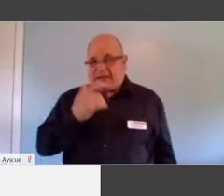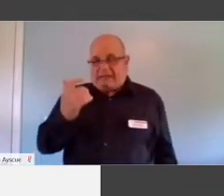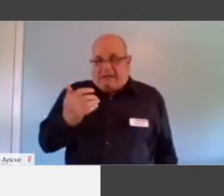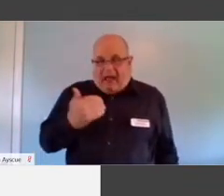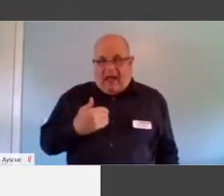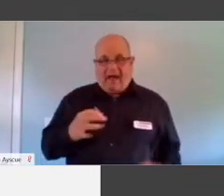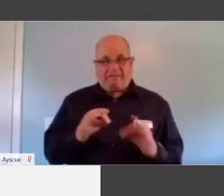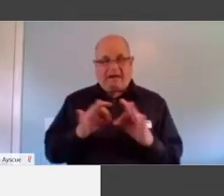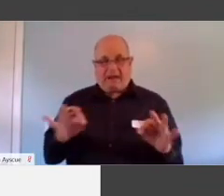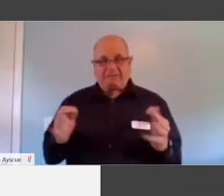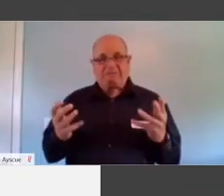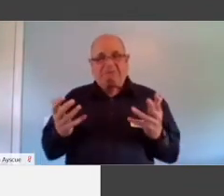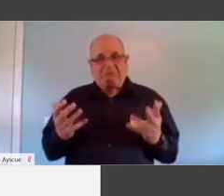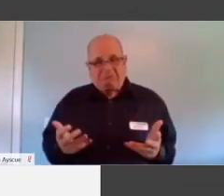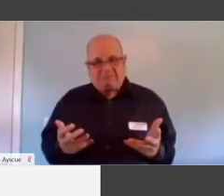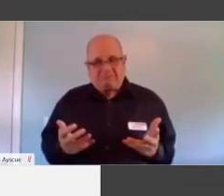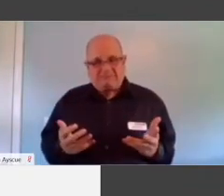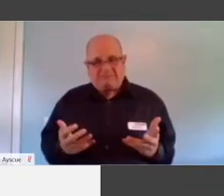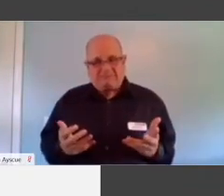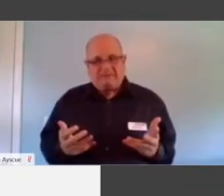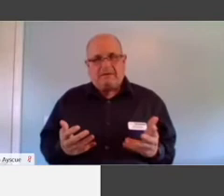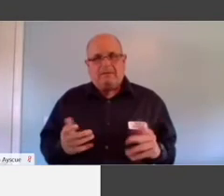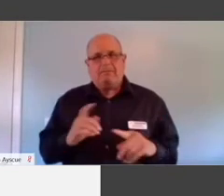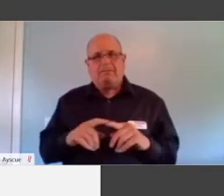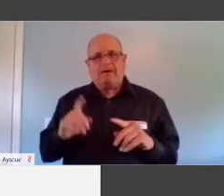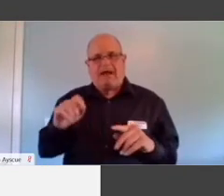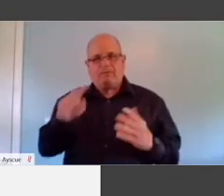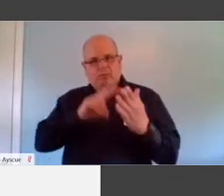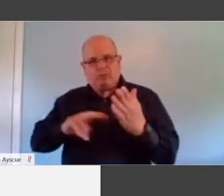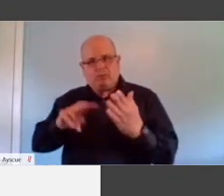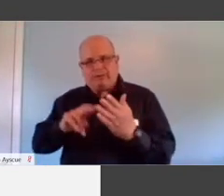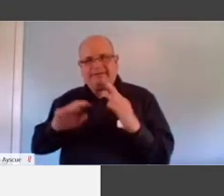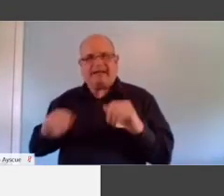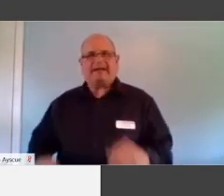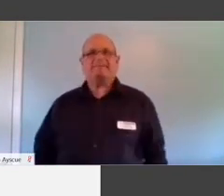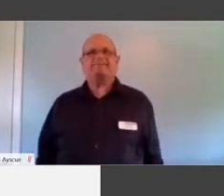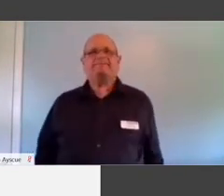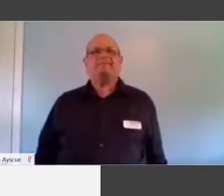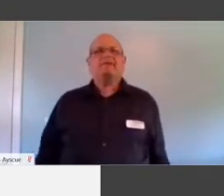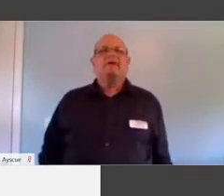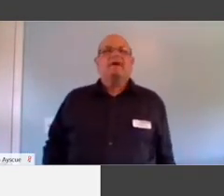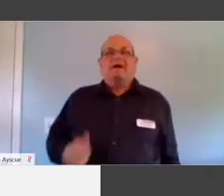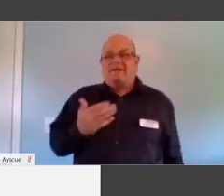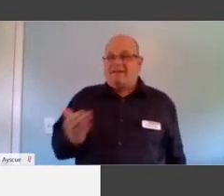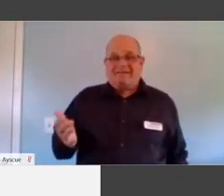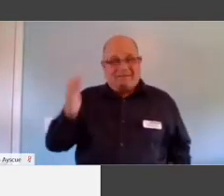captioning up they are also readable. Another thing, believe it or not, a hot topic